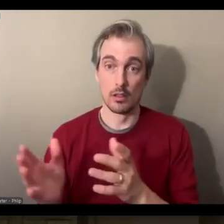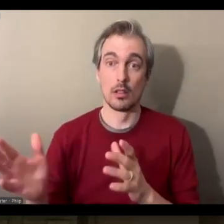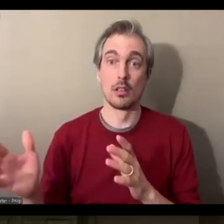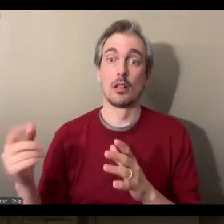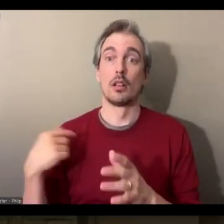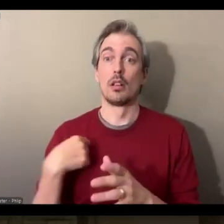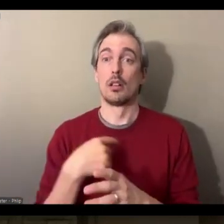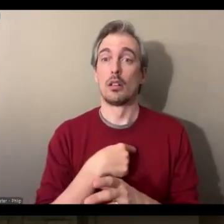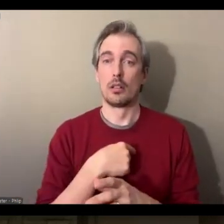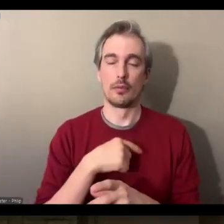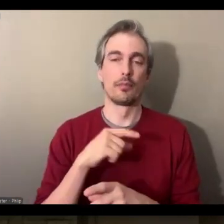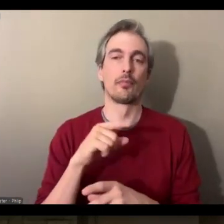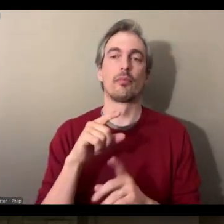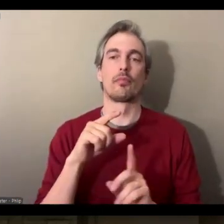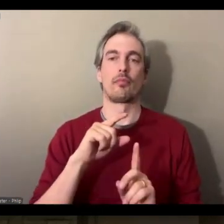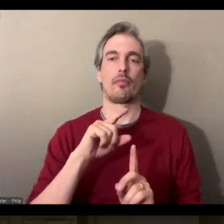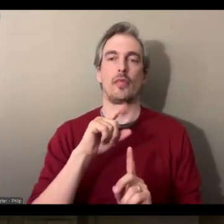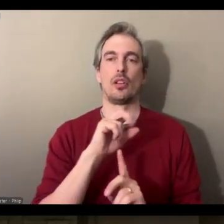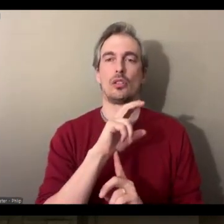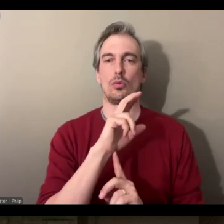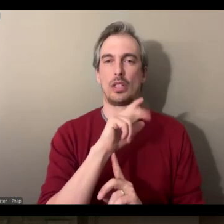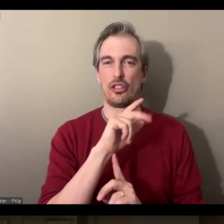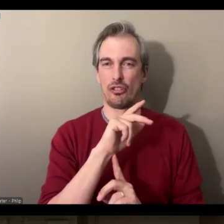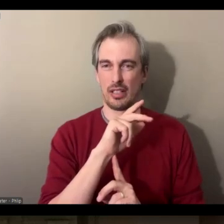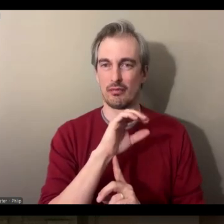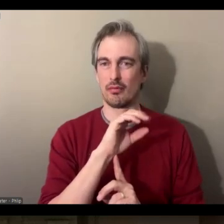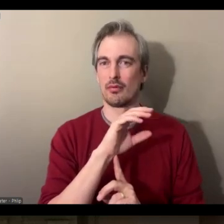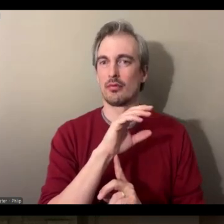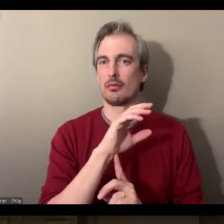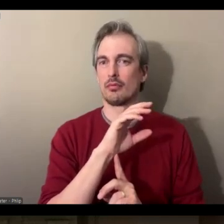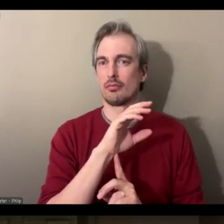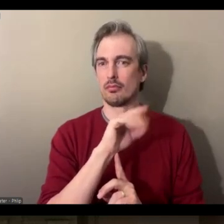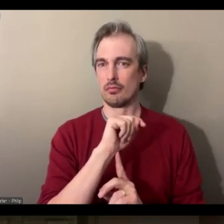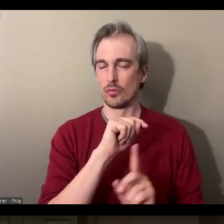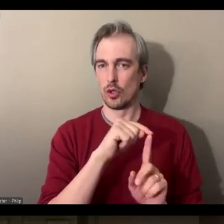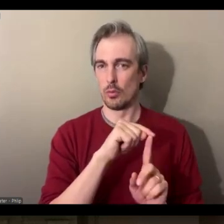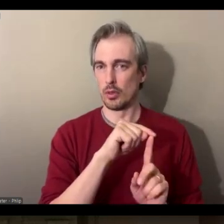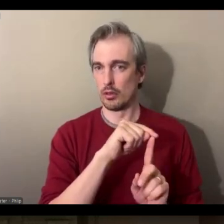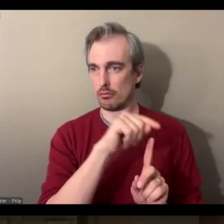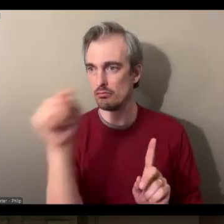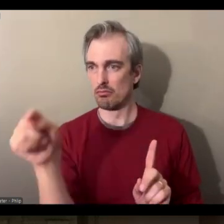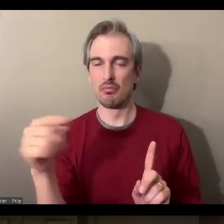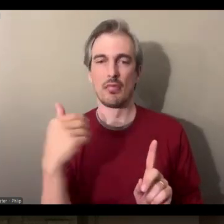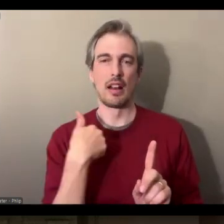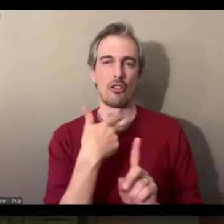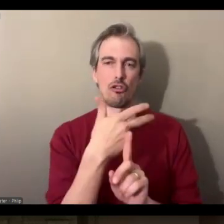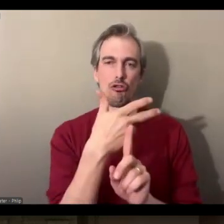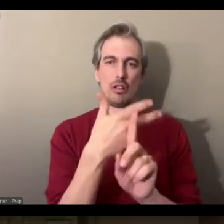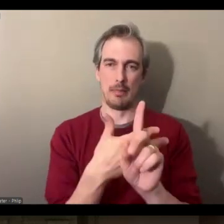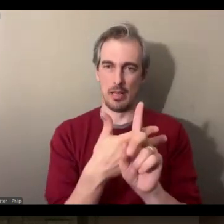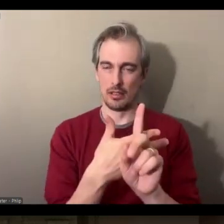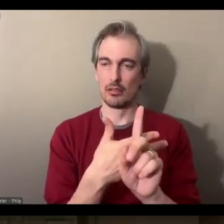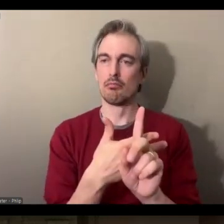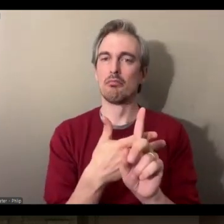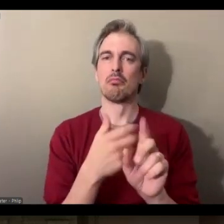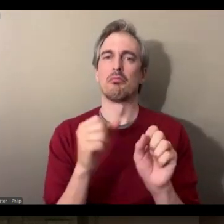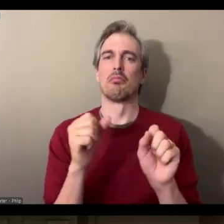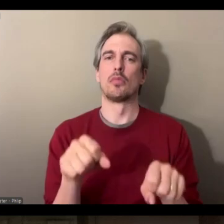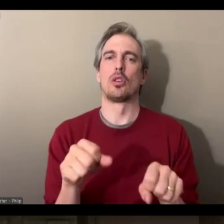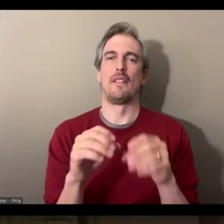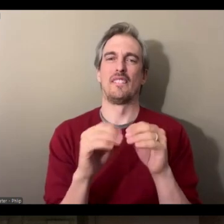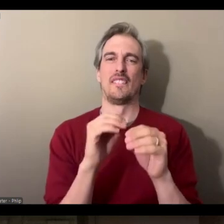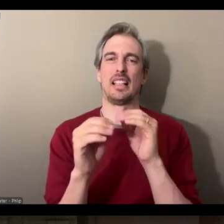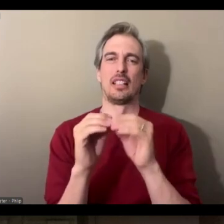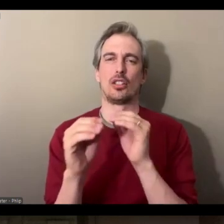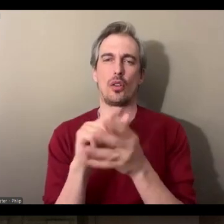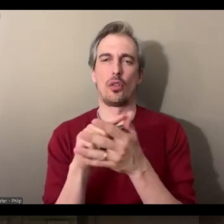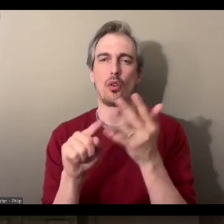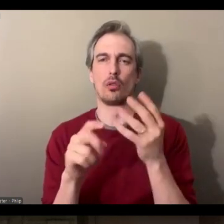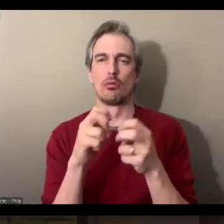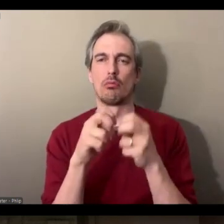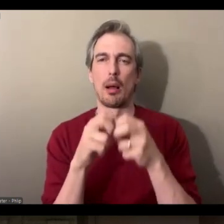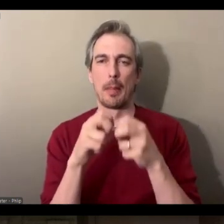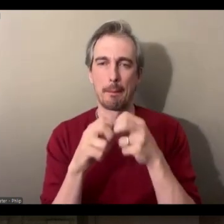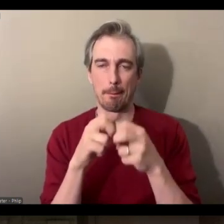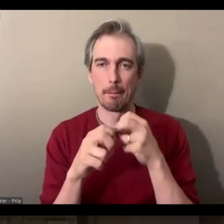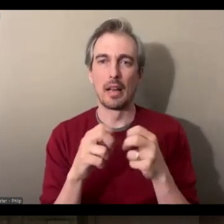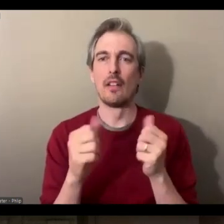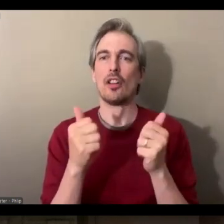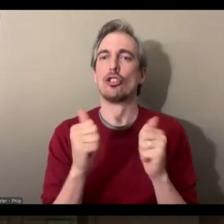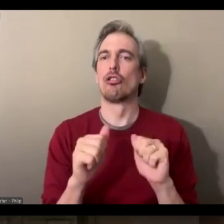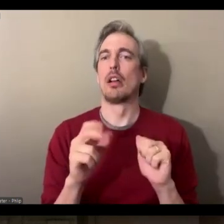Entry. To fix the issues. And get into a second corrective audit, which I'm happy to say corrected